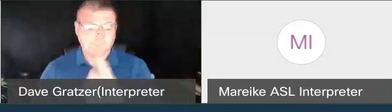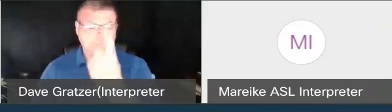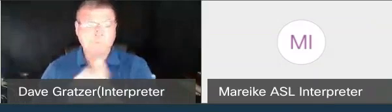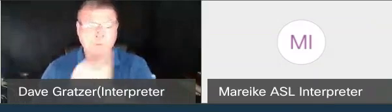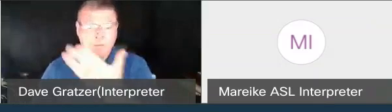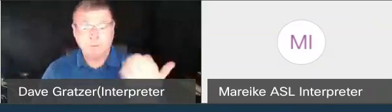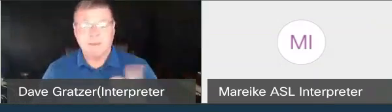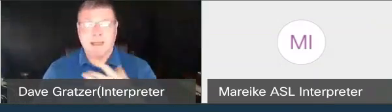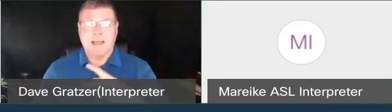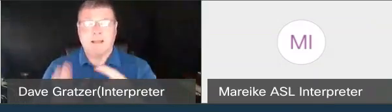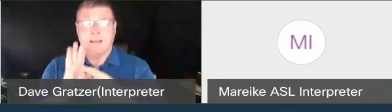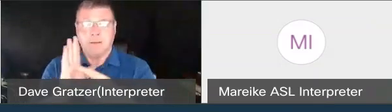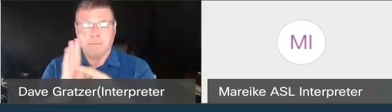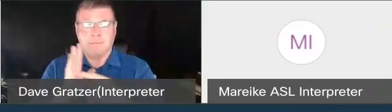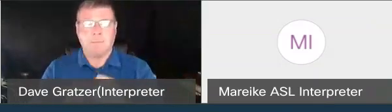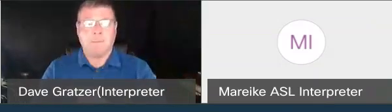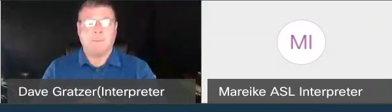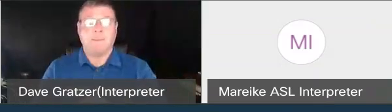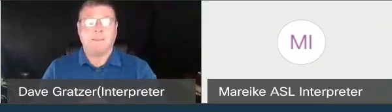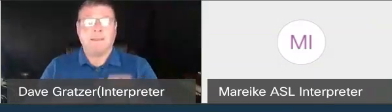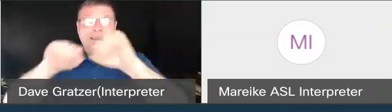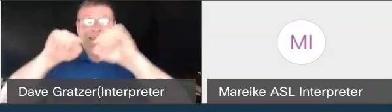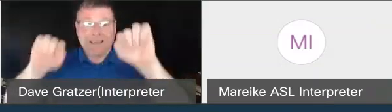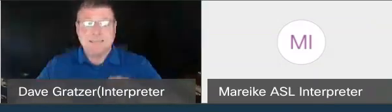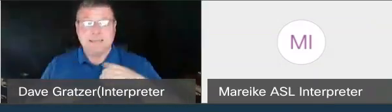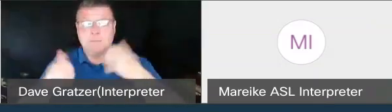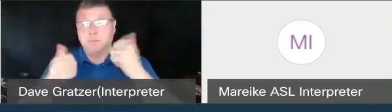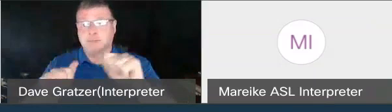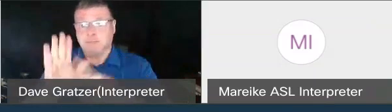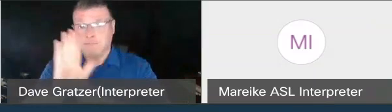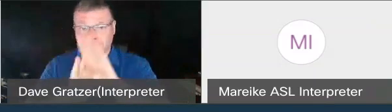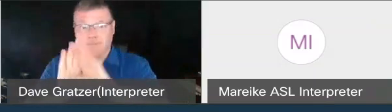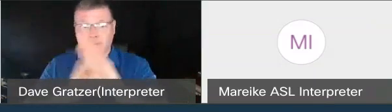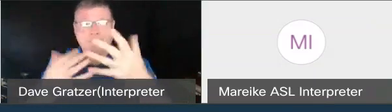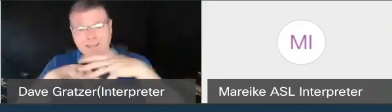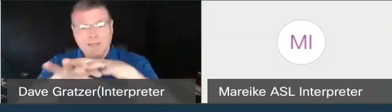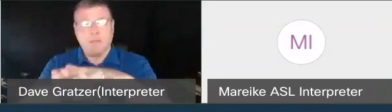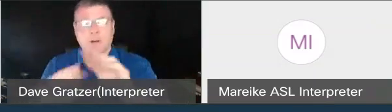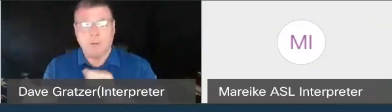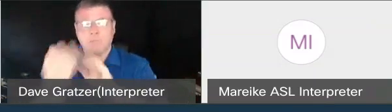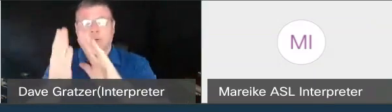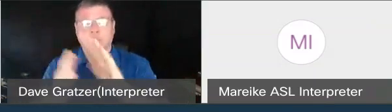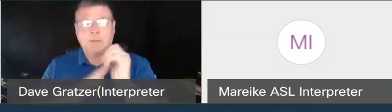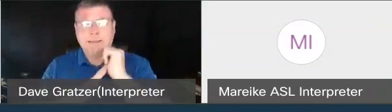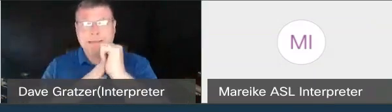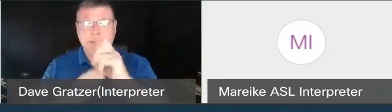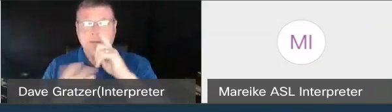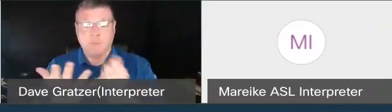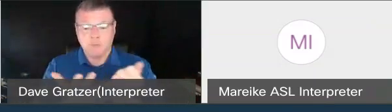is that the systems that we're trying to develop, the integrated approach of the leadership of all these entities,